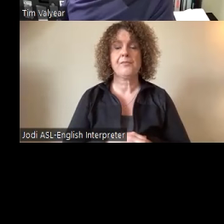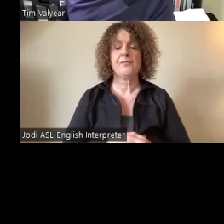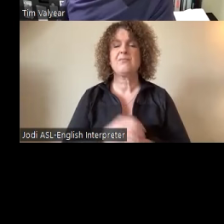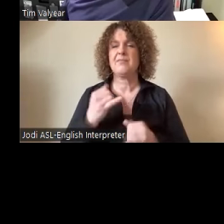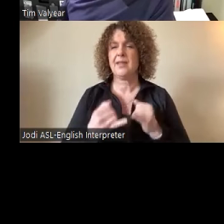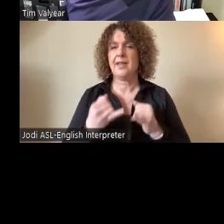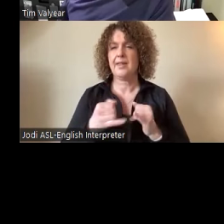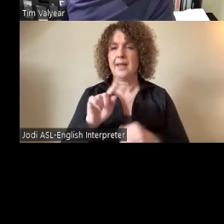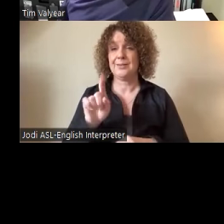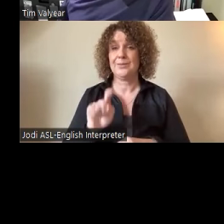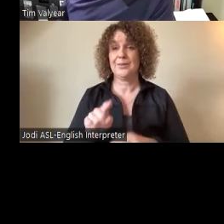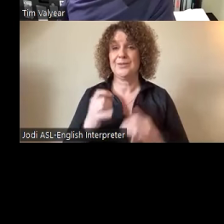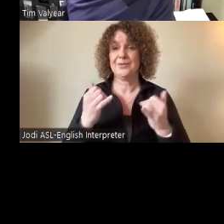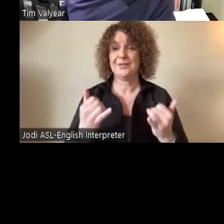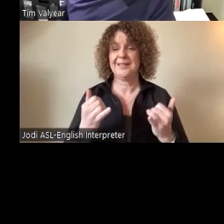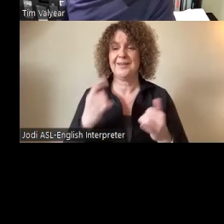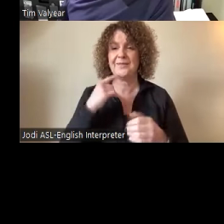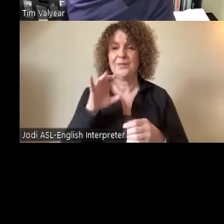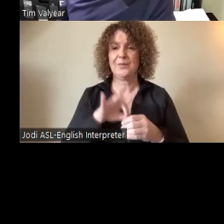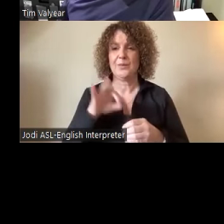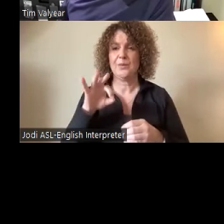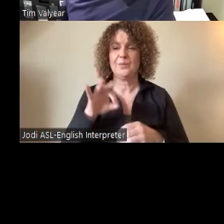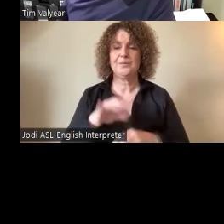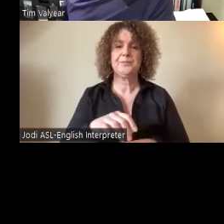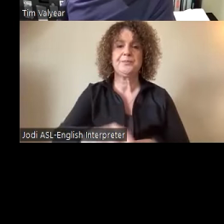end this poll in five, four, three, two,